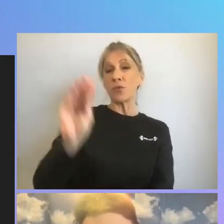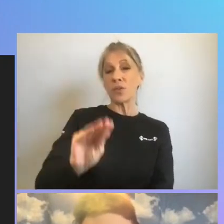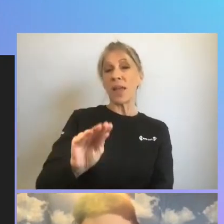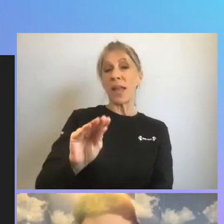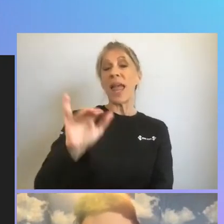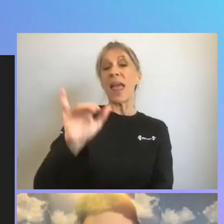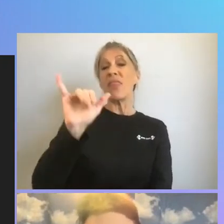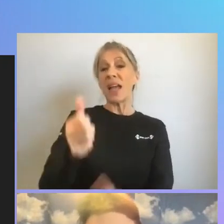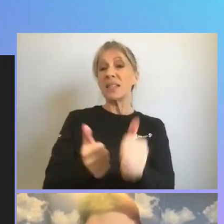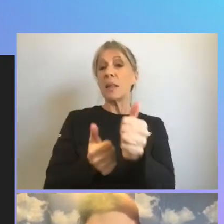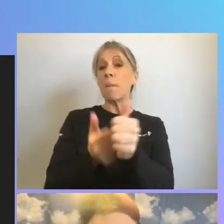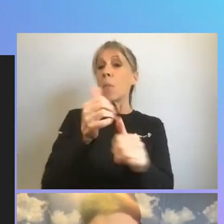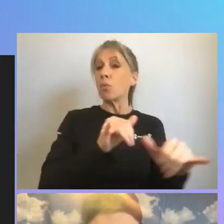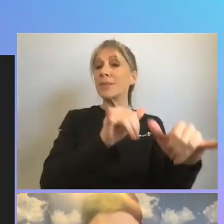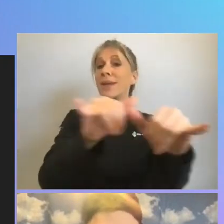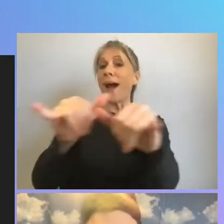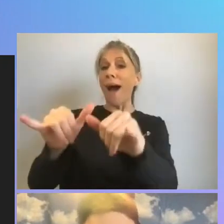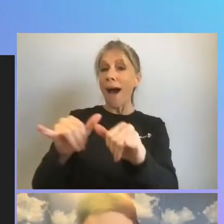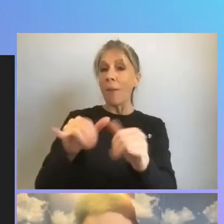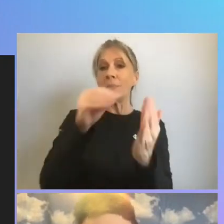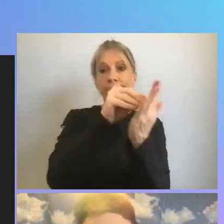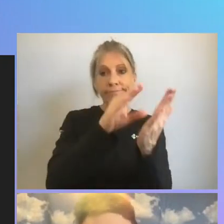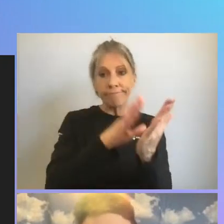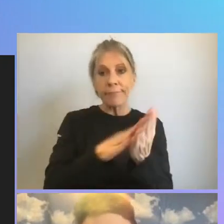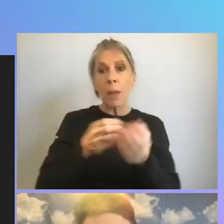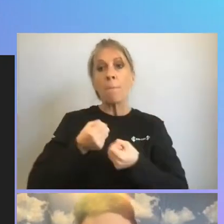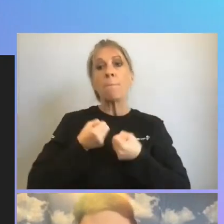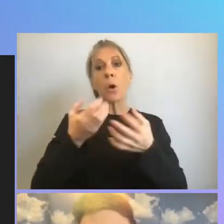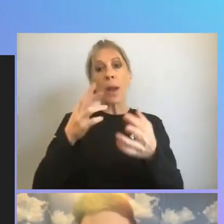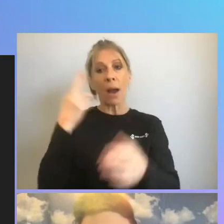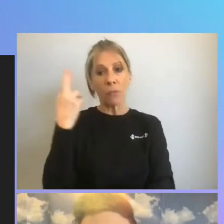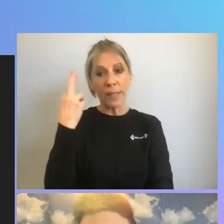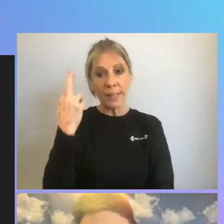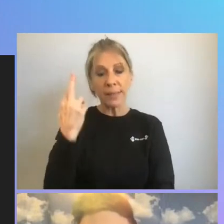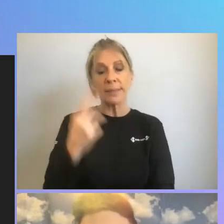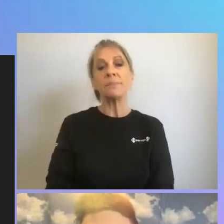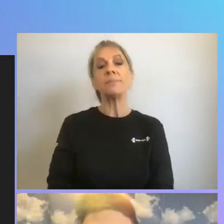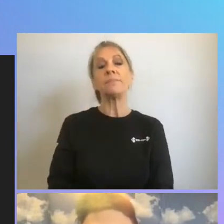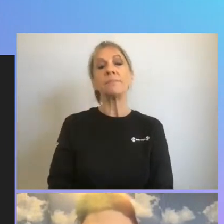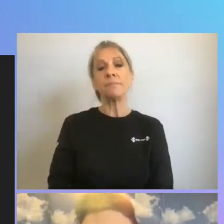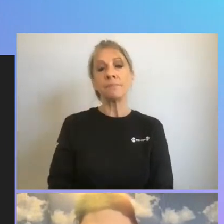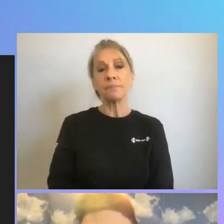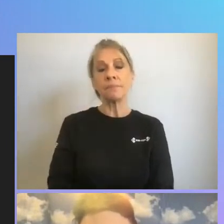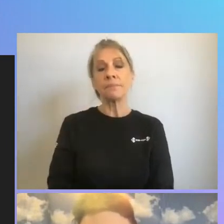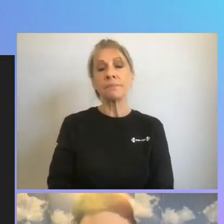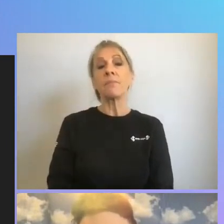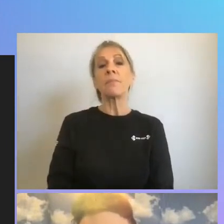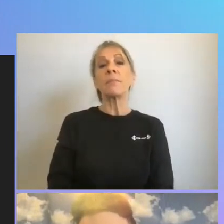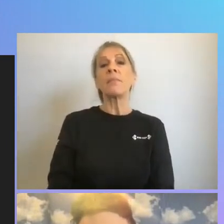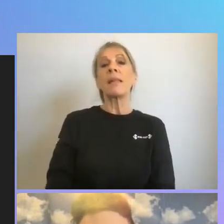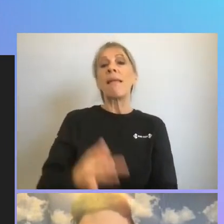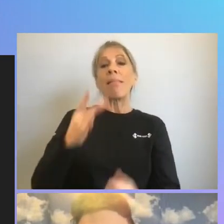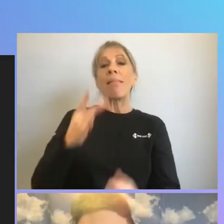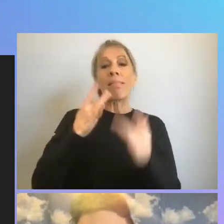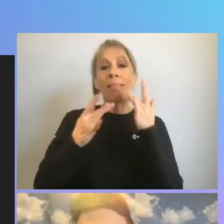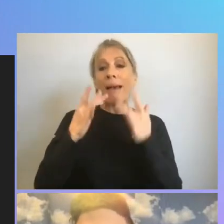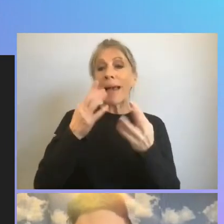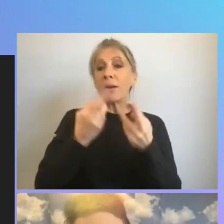most common side cited burnout, uh, causes and then lack of